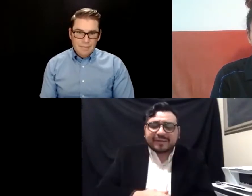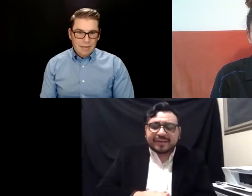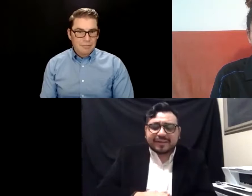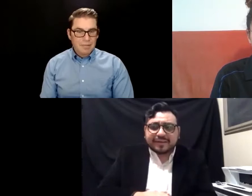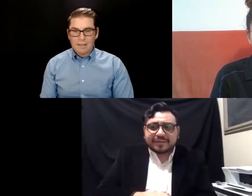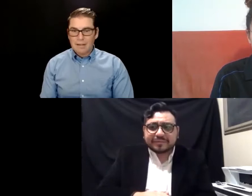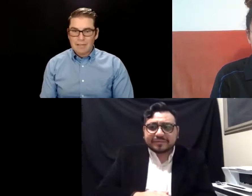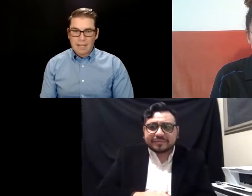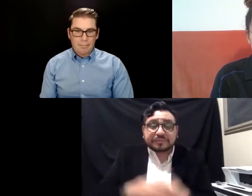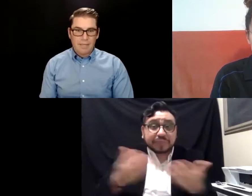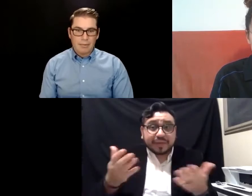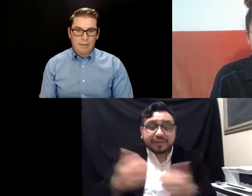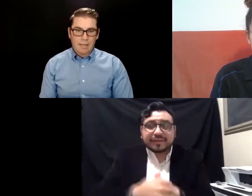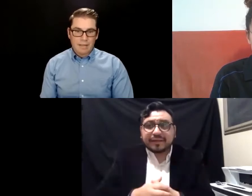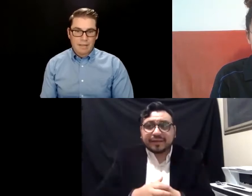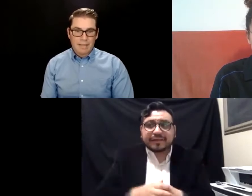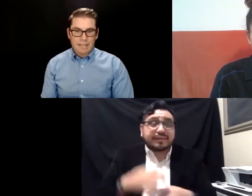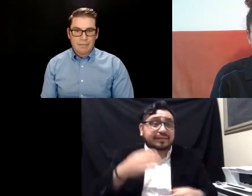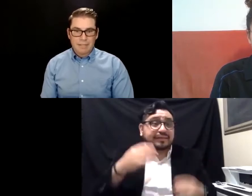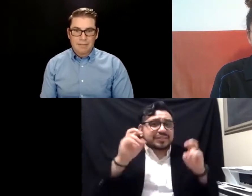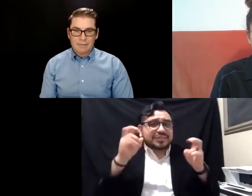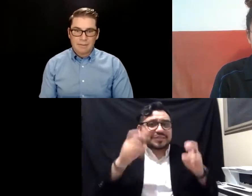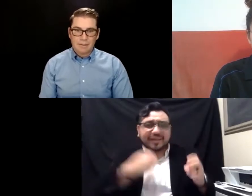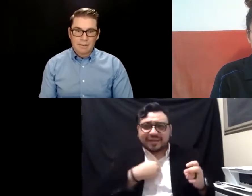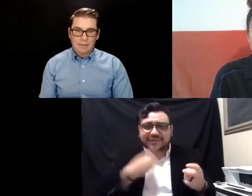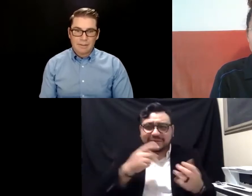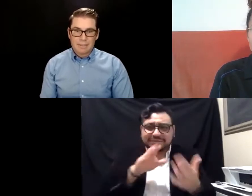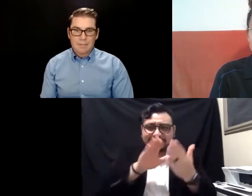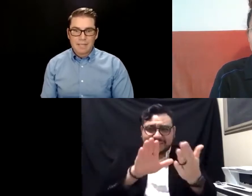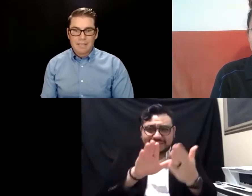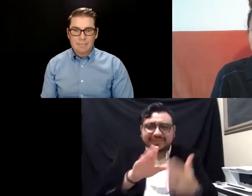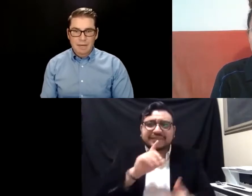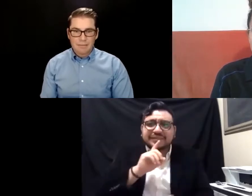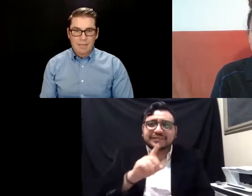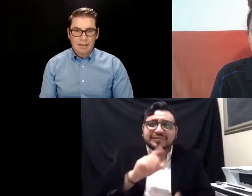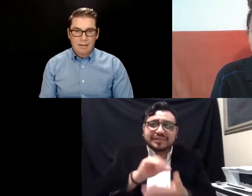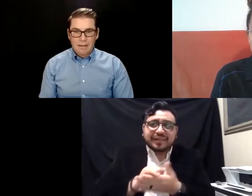I really love to help people and that's really. Something that inspired me.